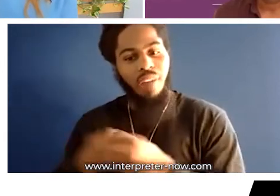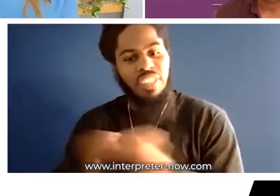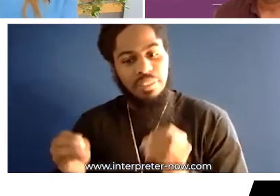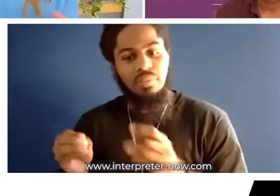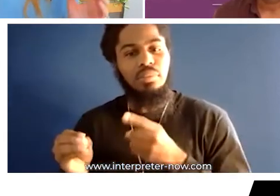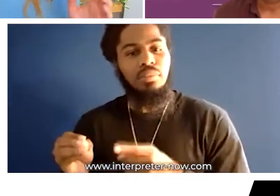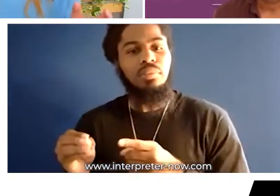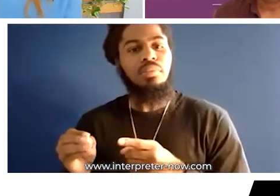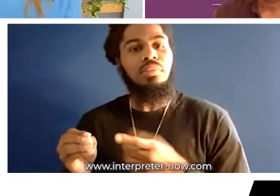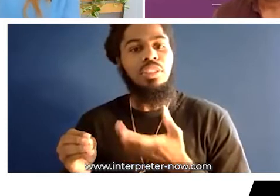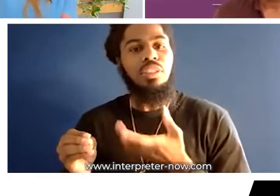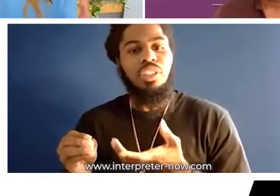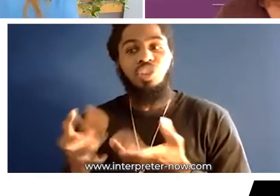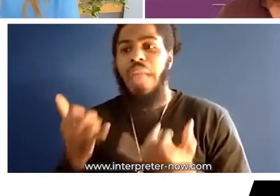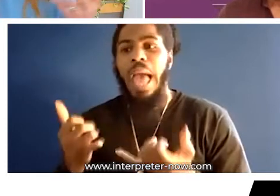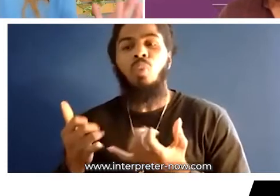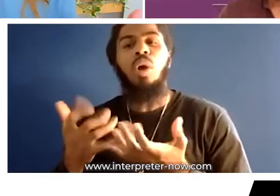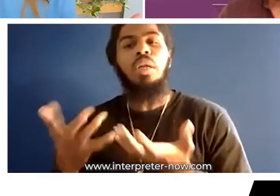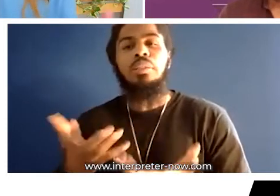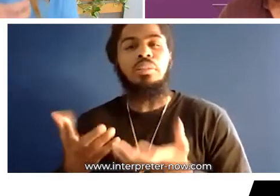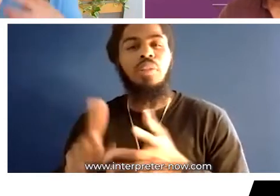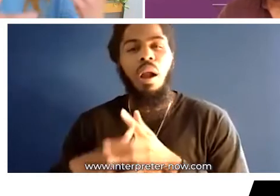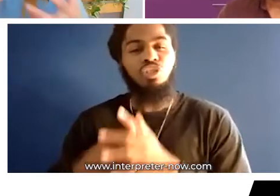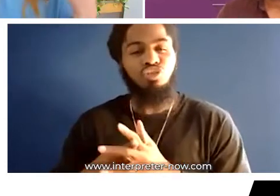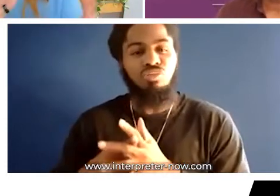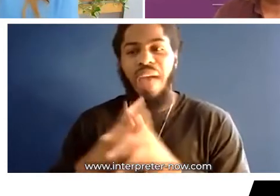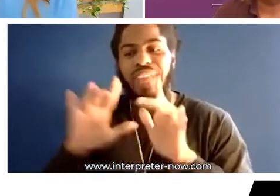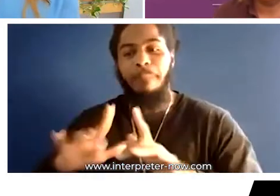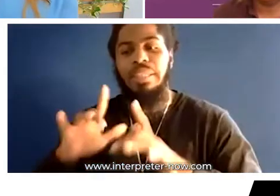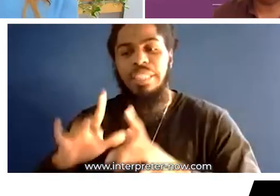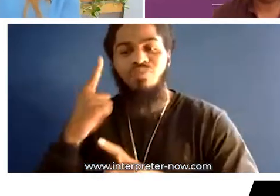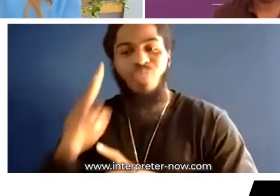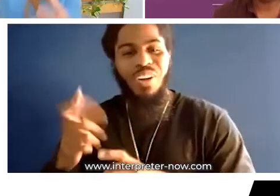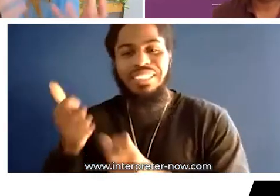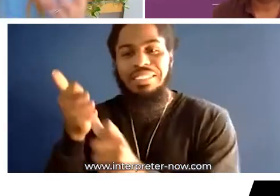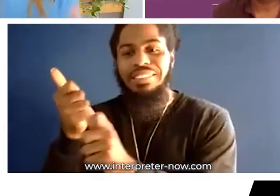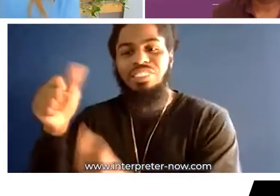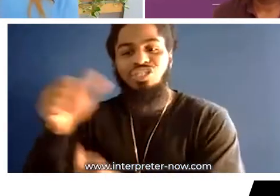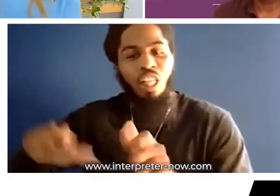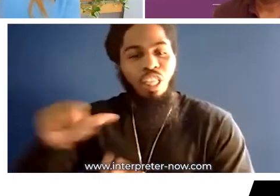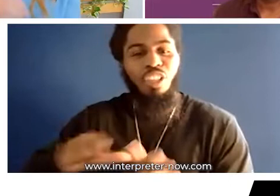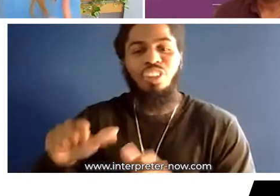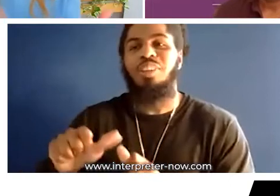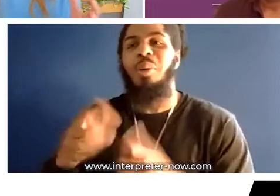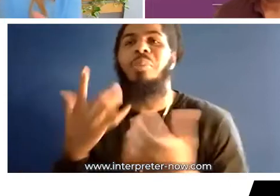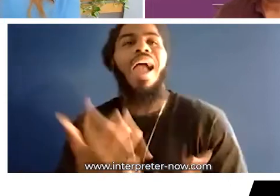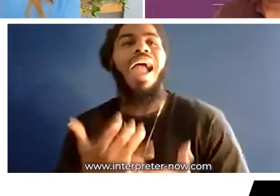When we're waiting for a meeting to start, we talk amongst ourselves or you know, a couple